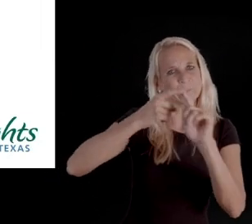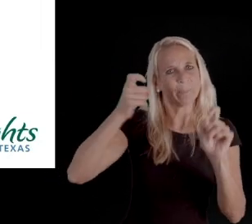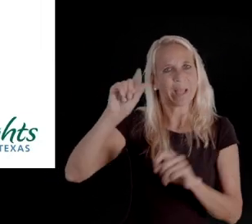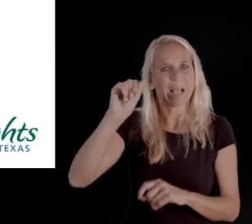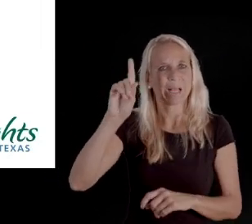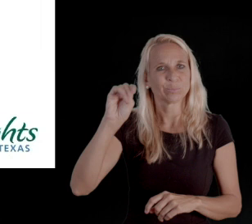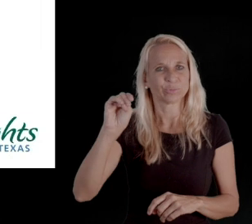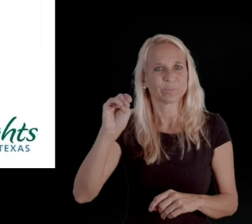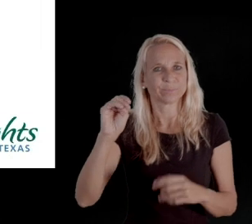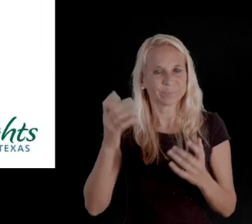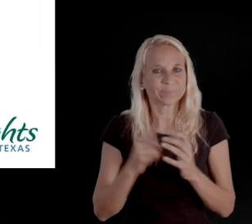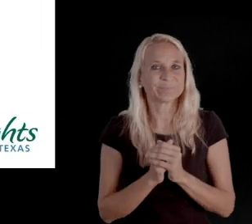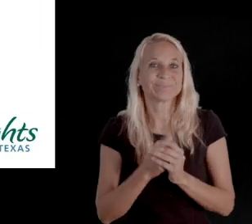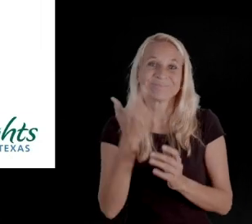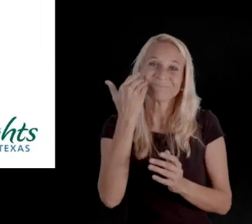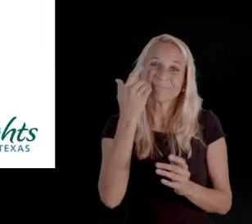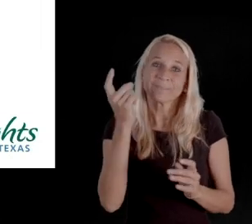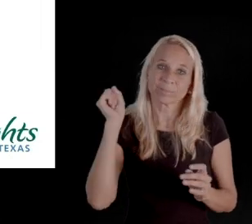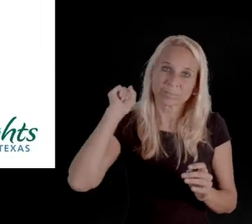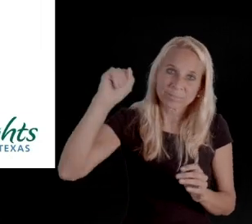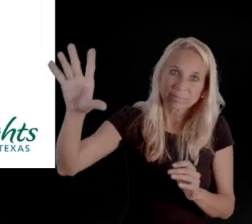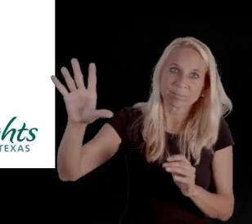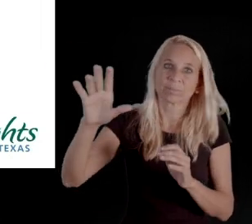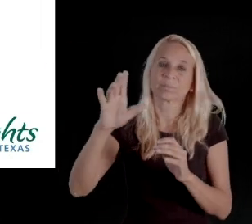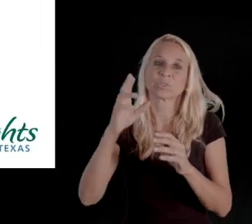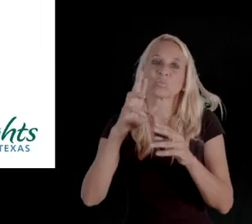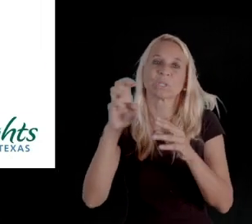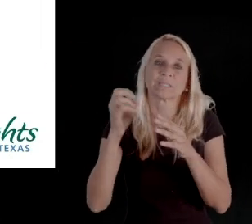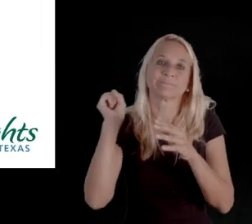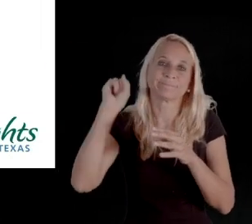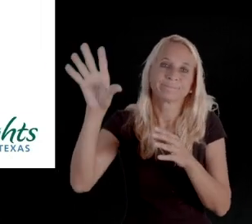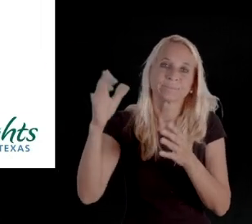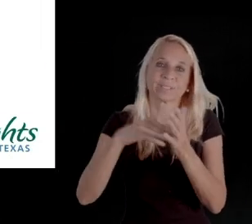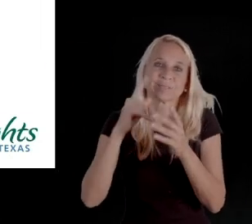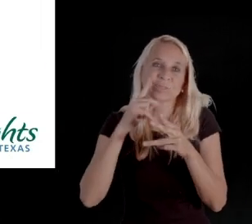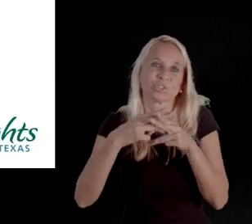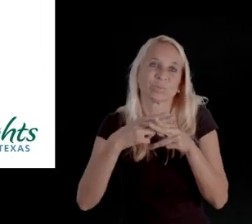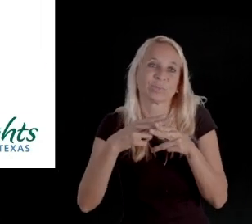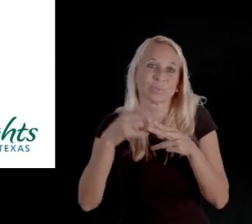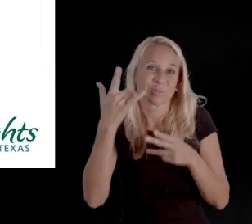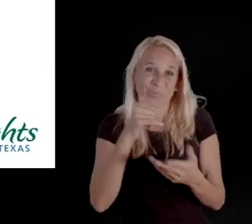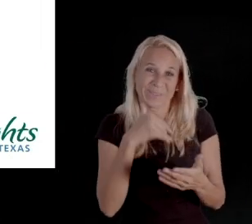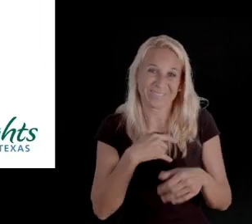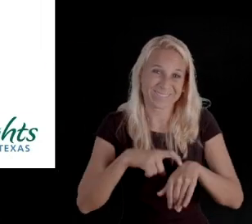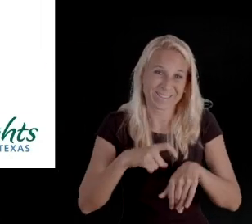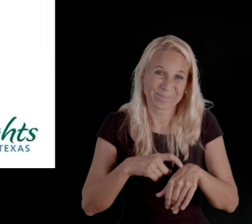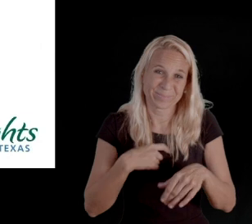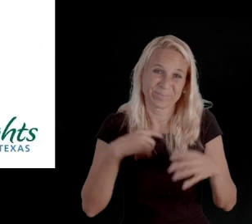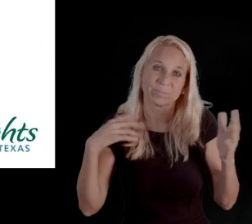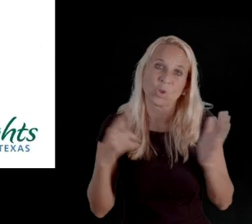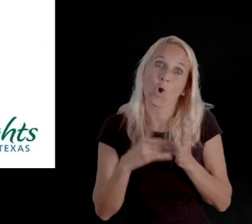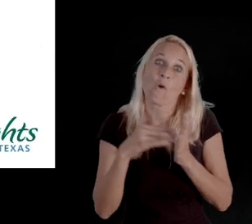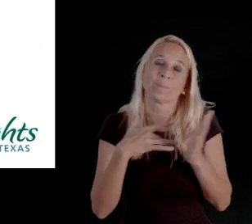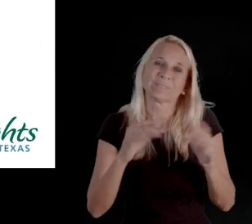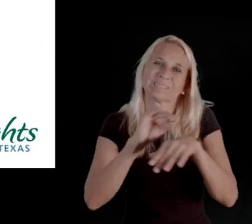But you have to resubmit in the interim because you won't have the service continued. And oftentimes we advise you do both.